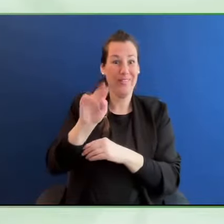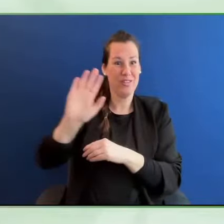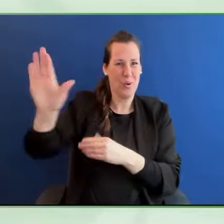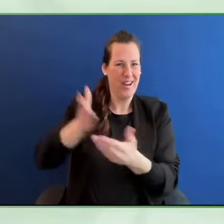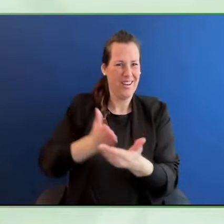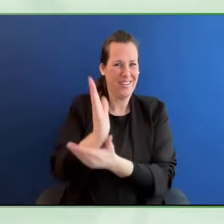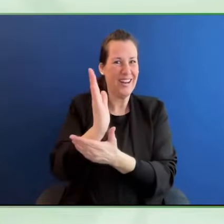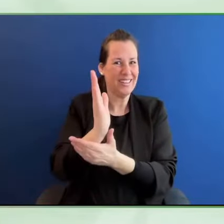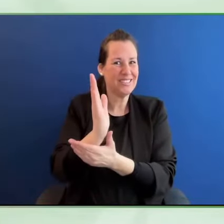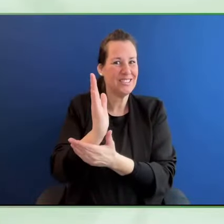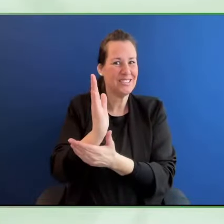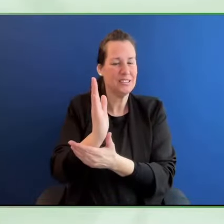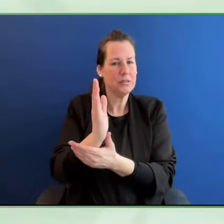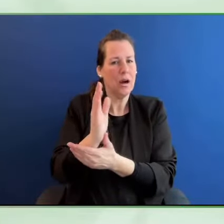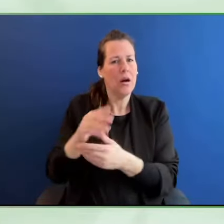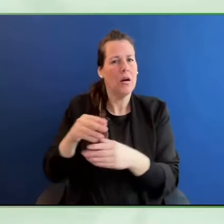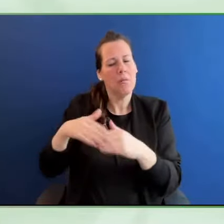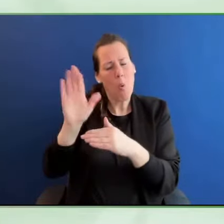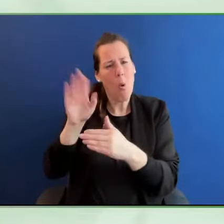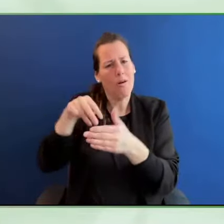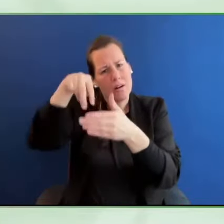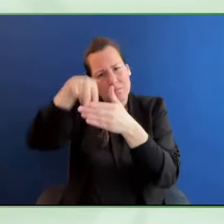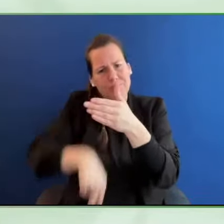We also have eight member forums, in some ways they are working committees.